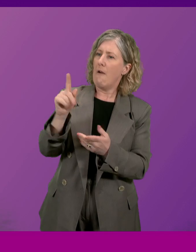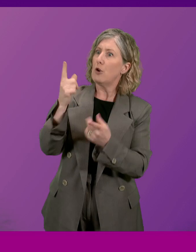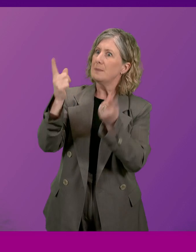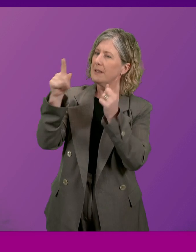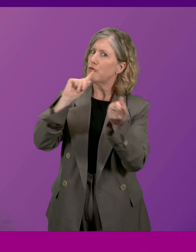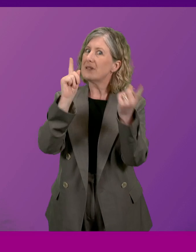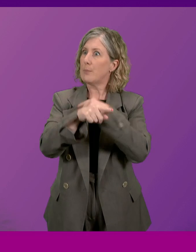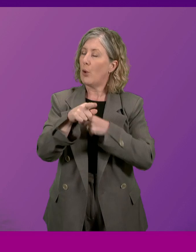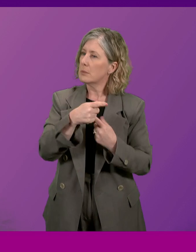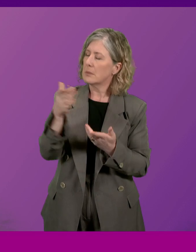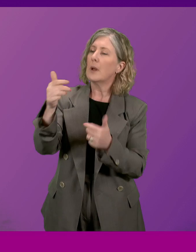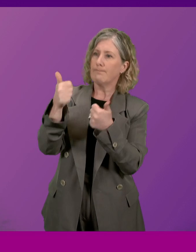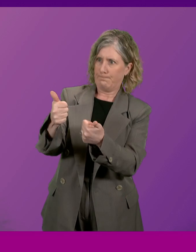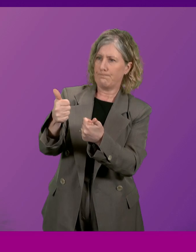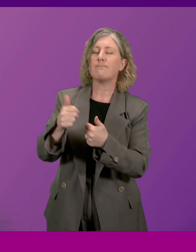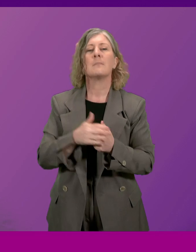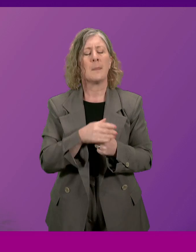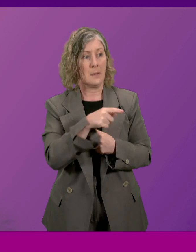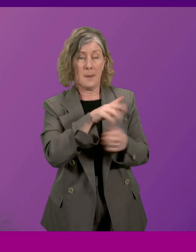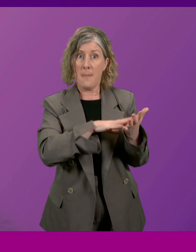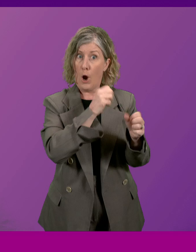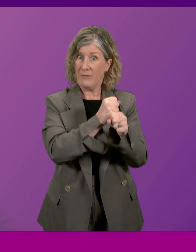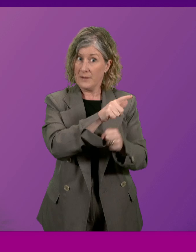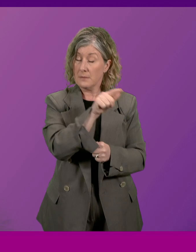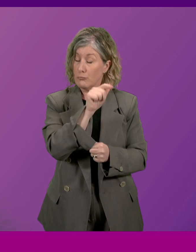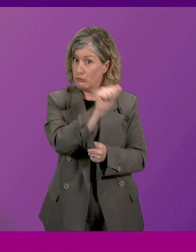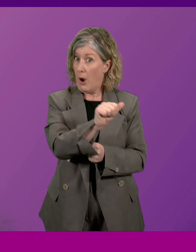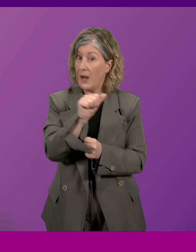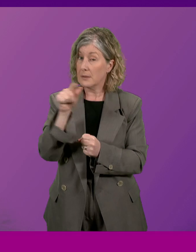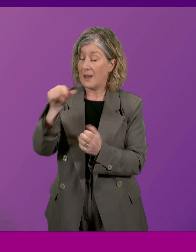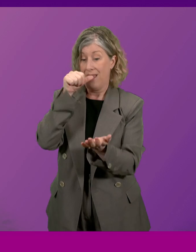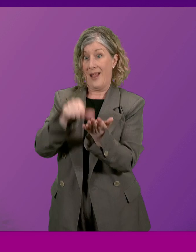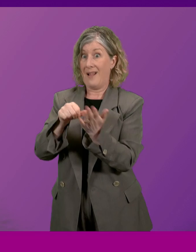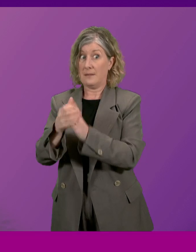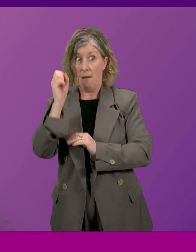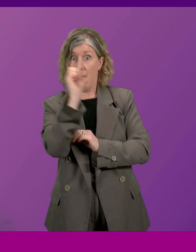Mark Griffin is right—in the correspondence that the Scottish Government sent to the existing service provider, it says: